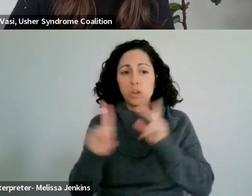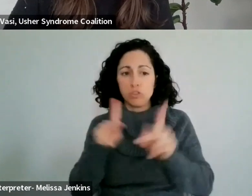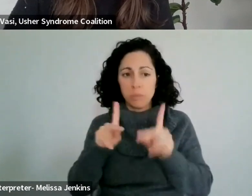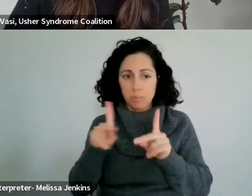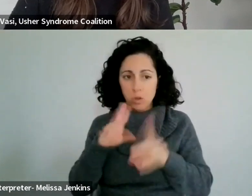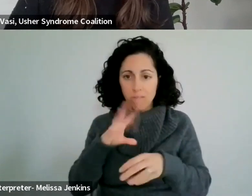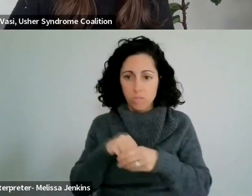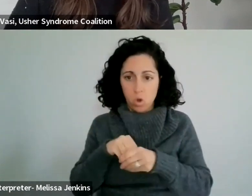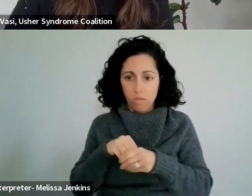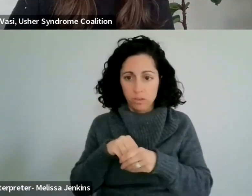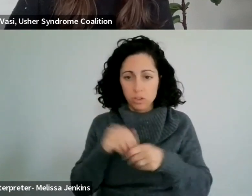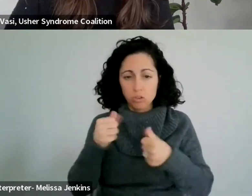and the non treated.